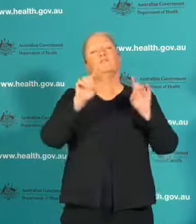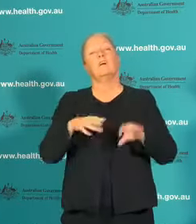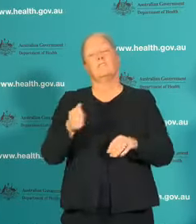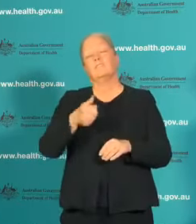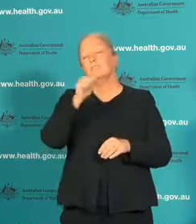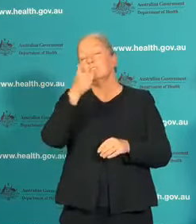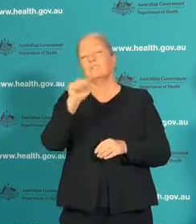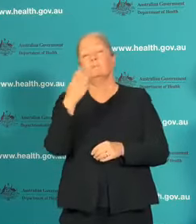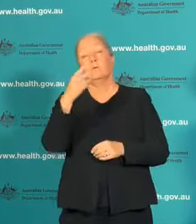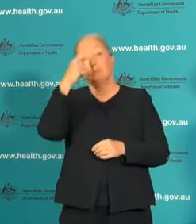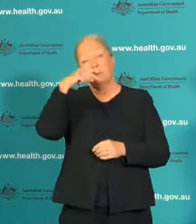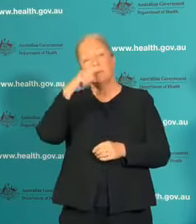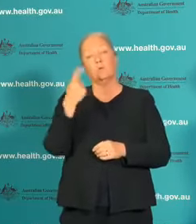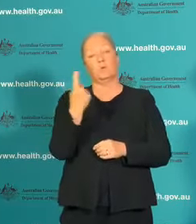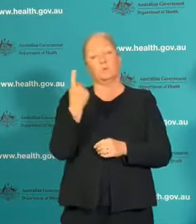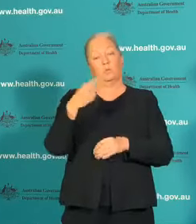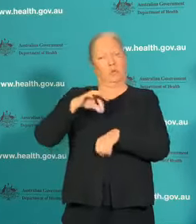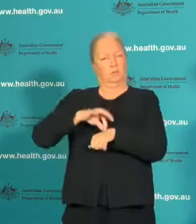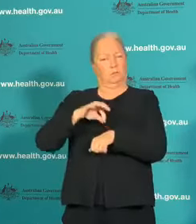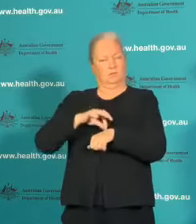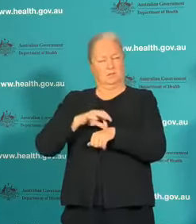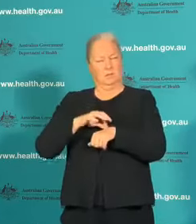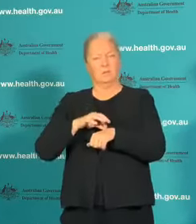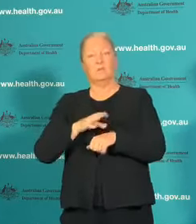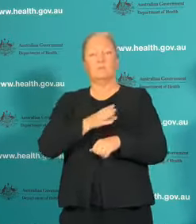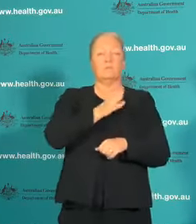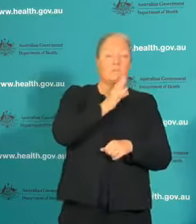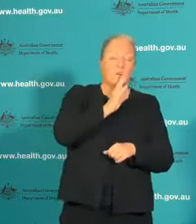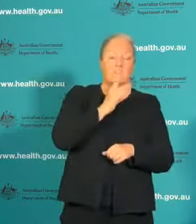in hospital, both private and public hospitals.